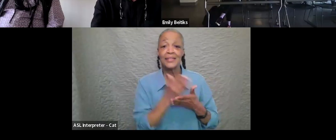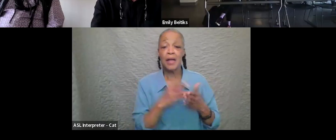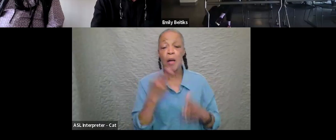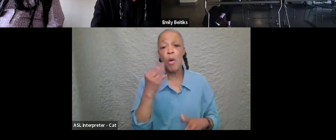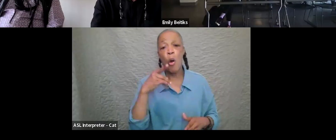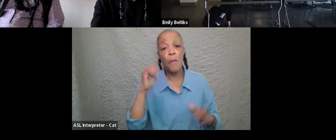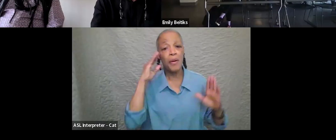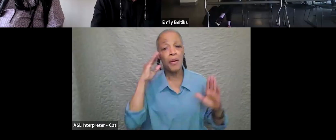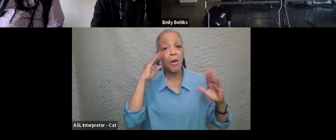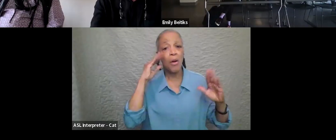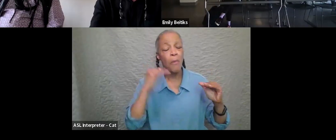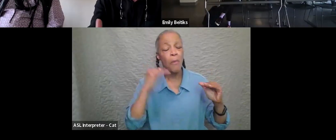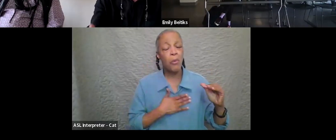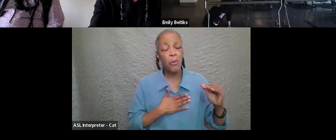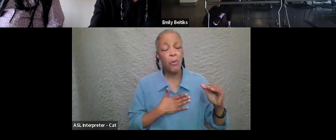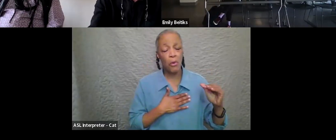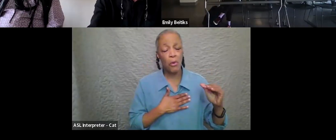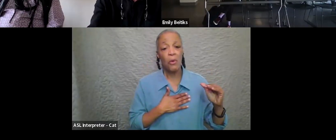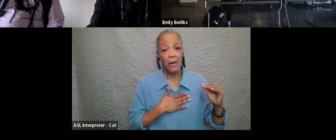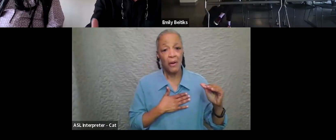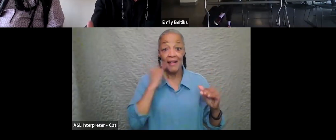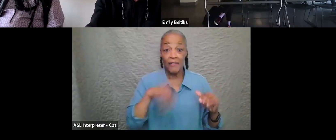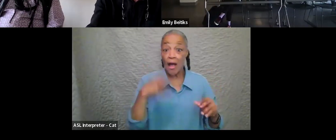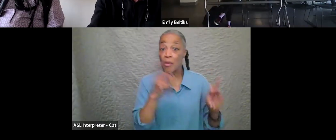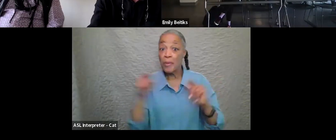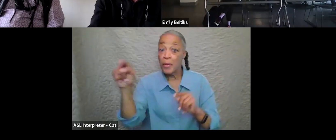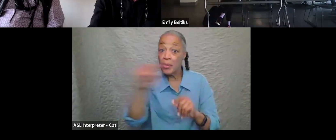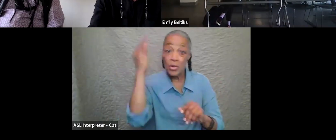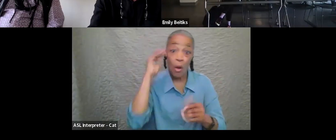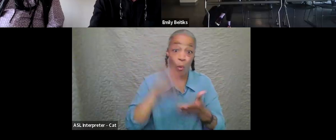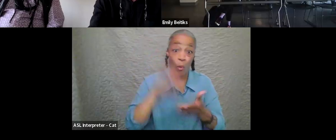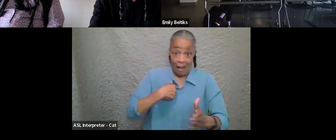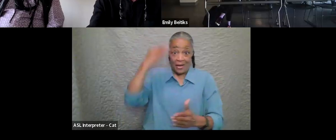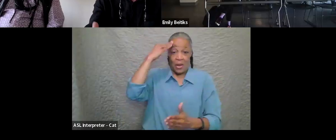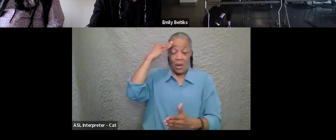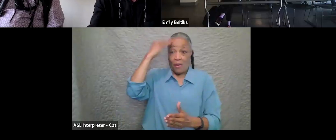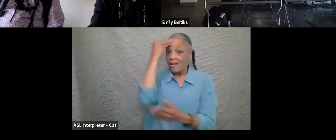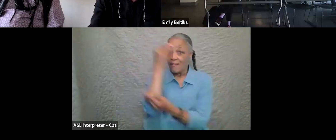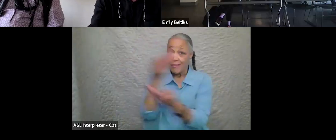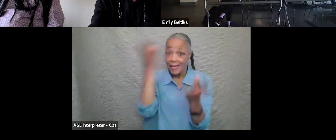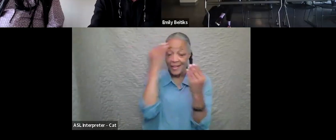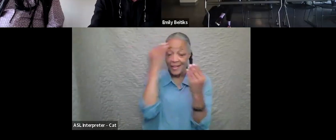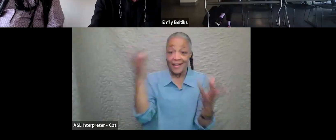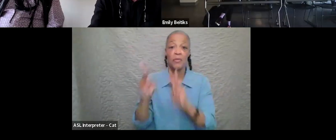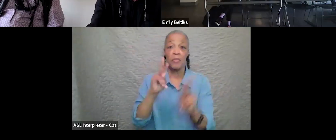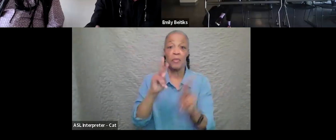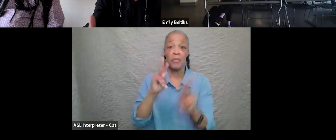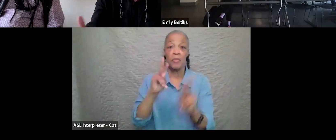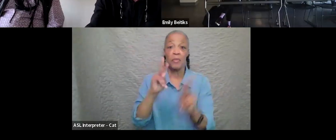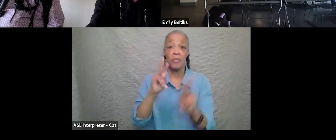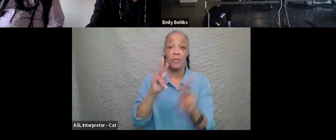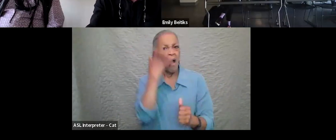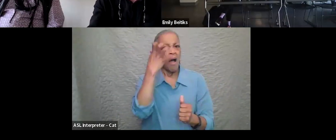that if other people know what they know then they will be just as outraged as they are.